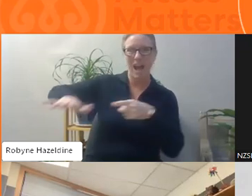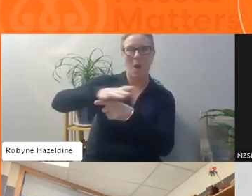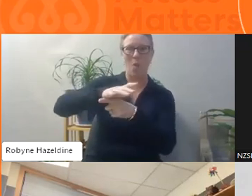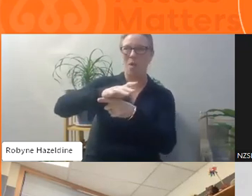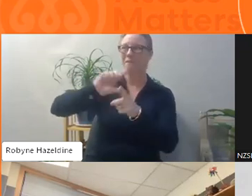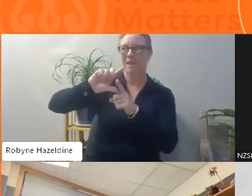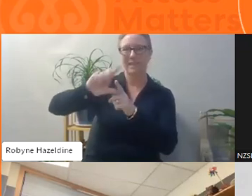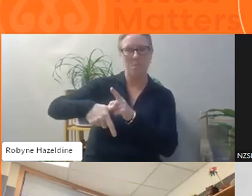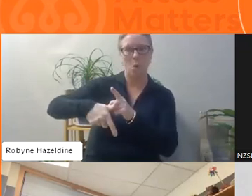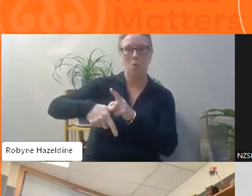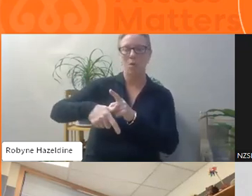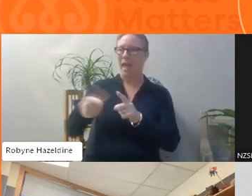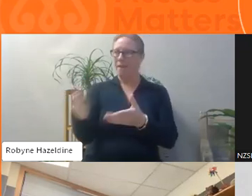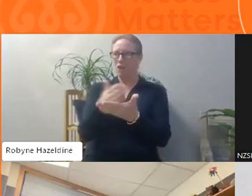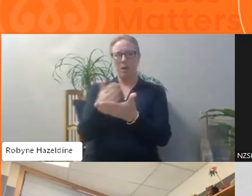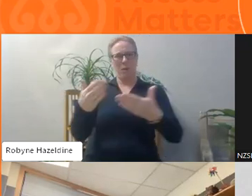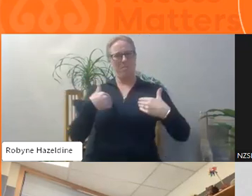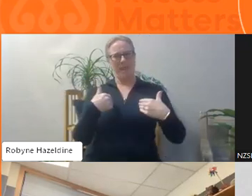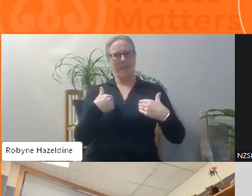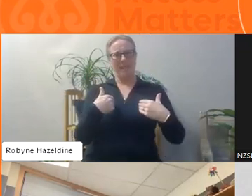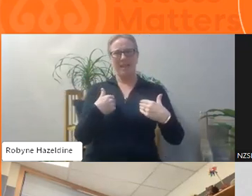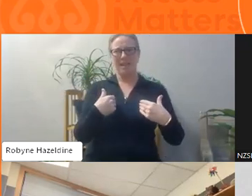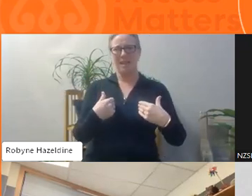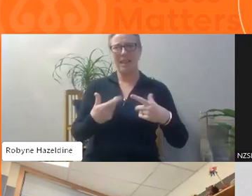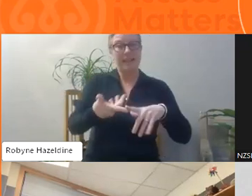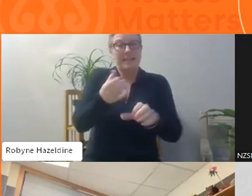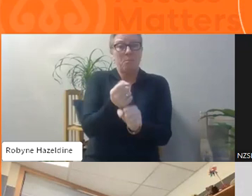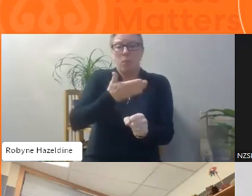with me, for example, that they want education spaces where they